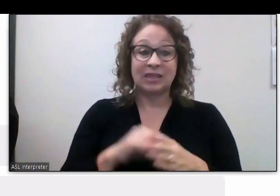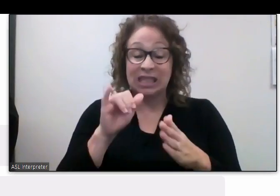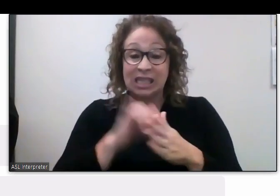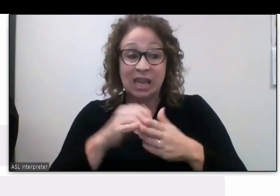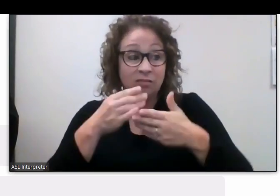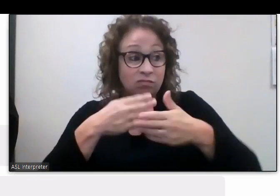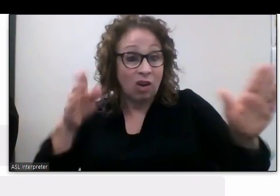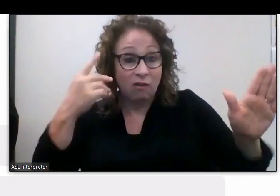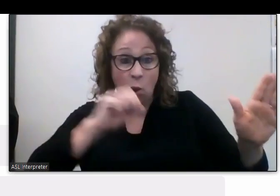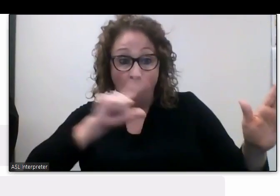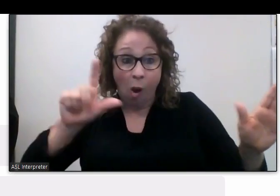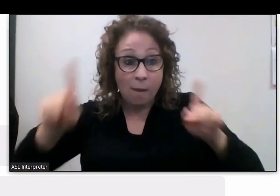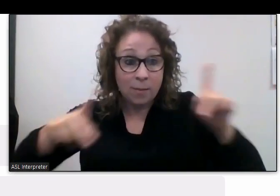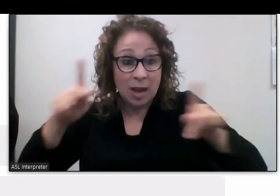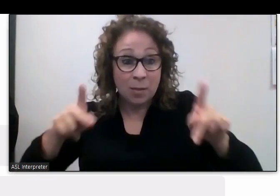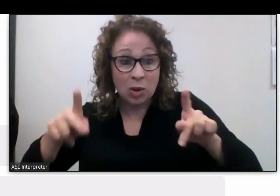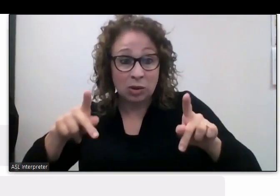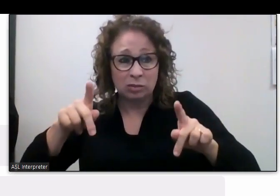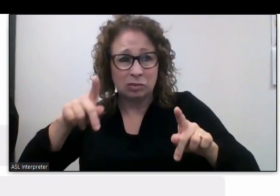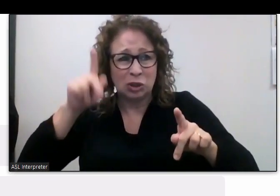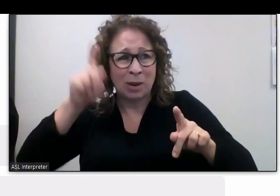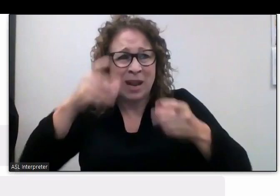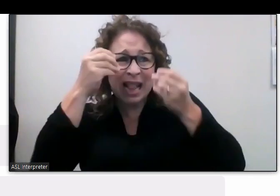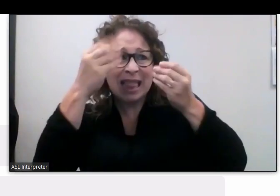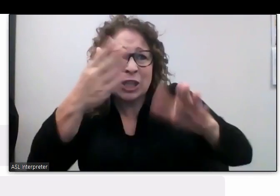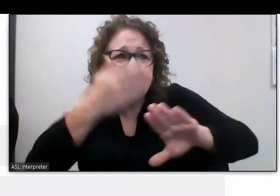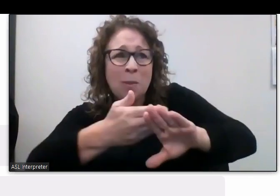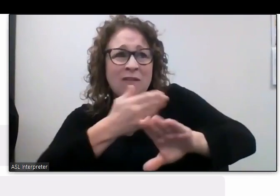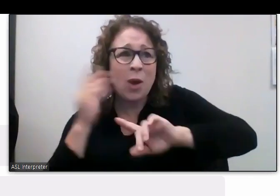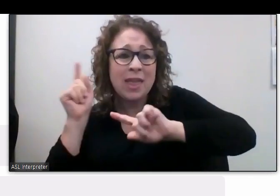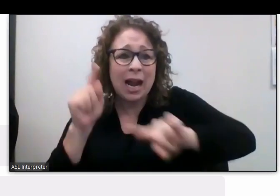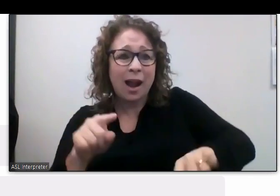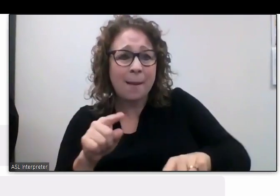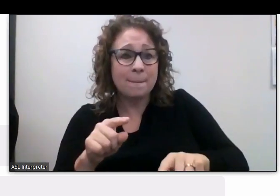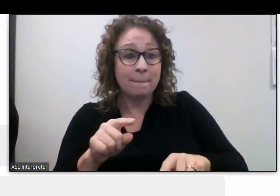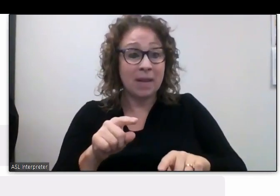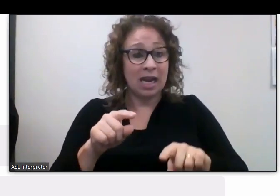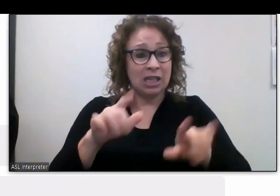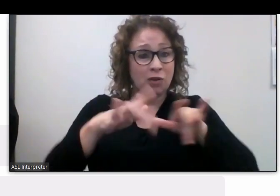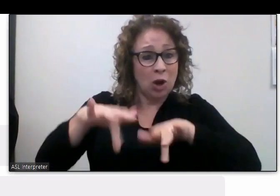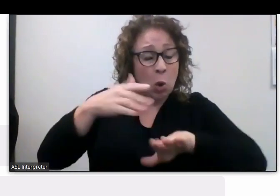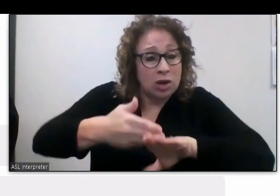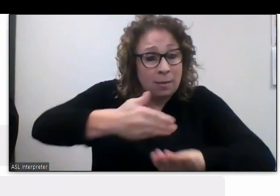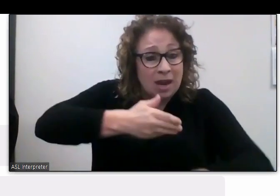Do attendees have to RSVP? Is it pre-recorded without an audience